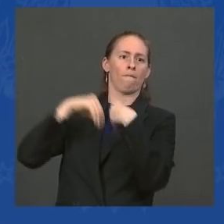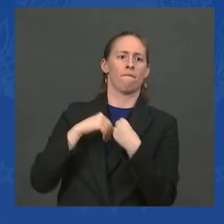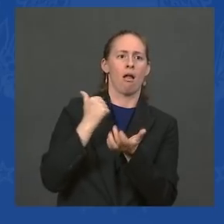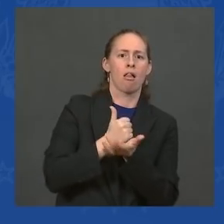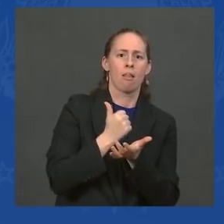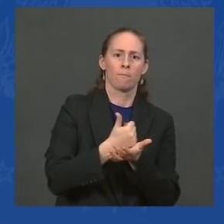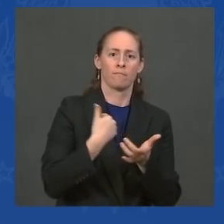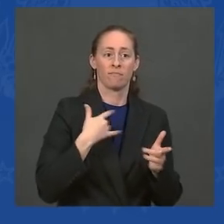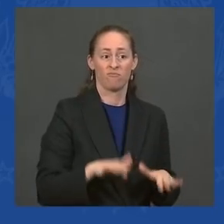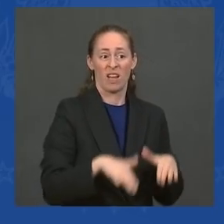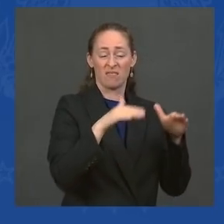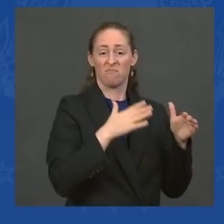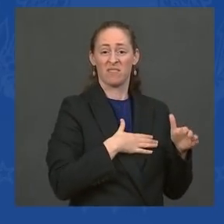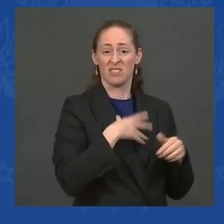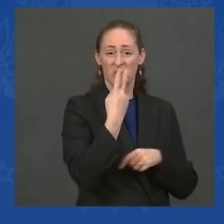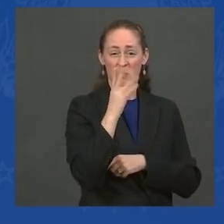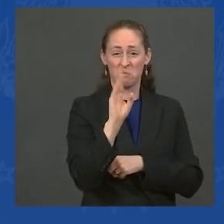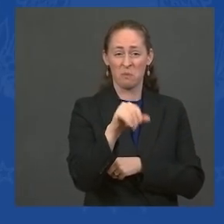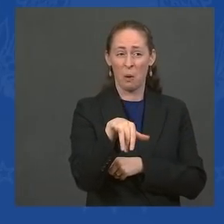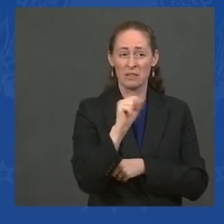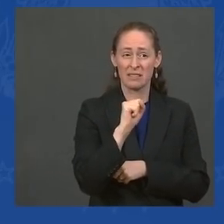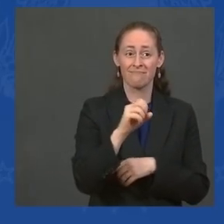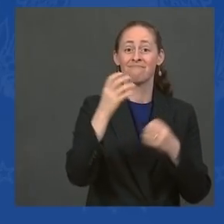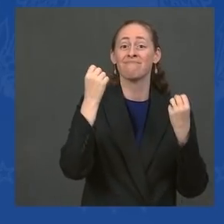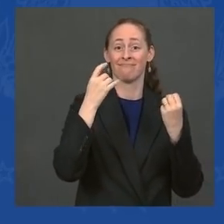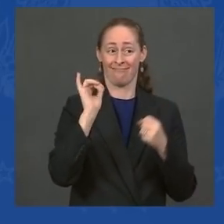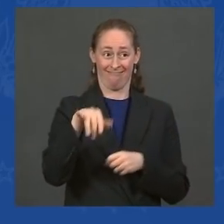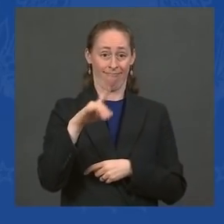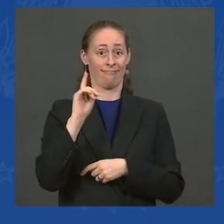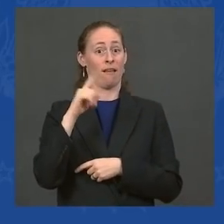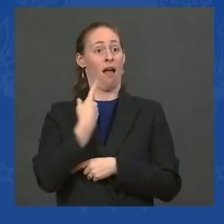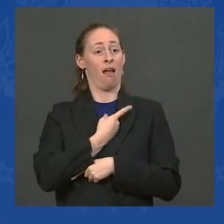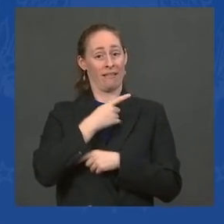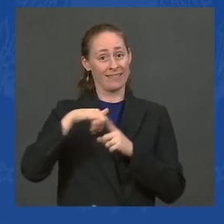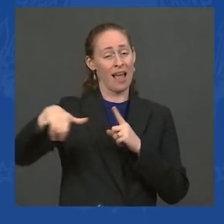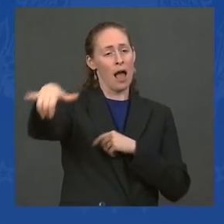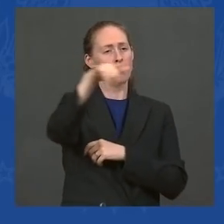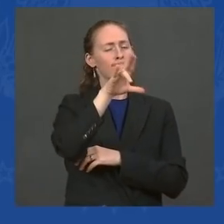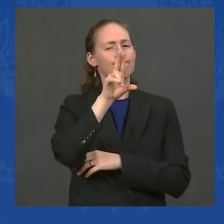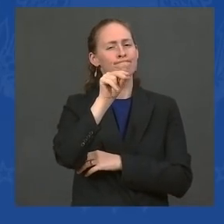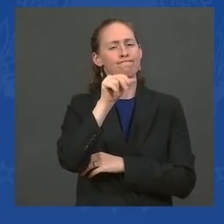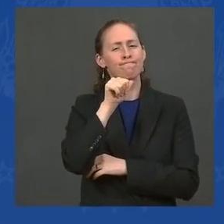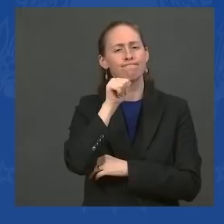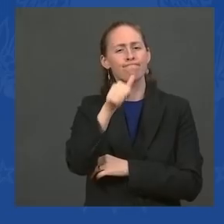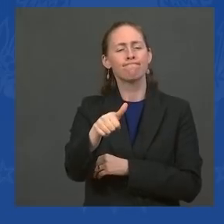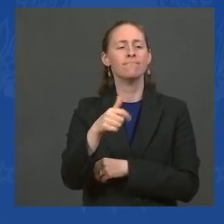But most people don't have that option. So, I've -- I've been conscious of the concern